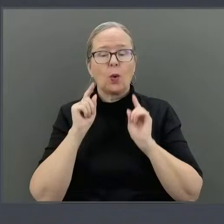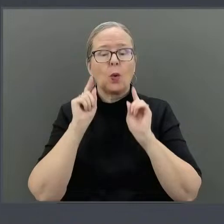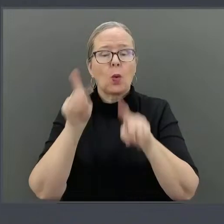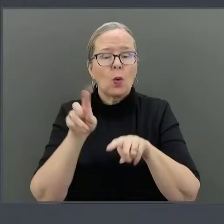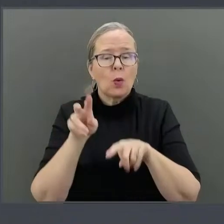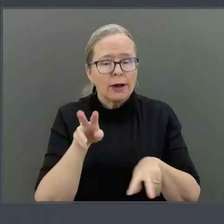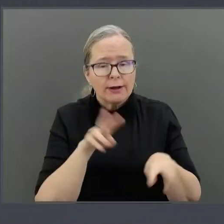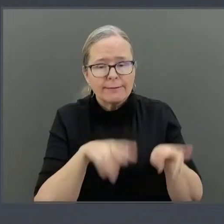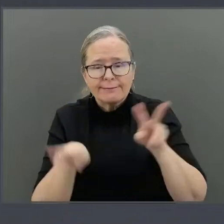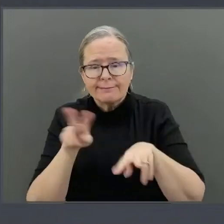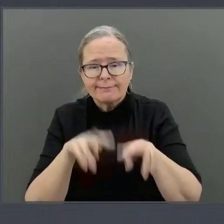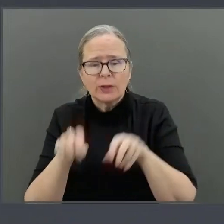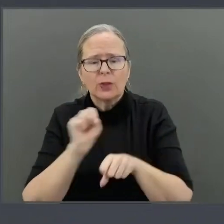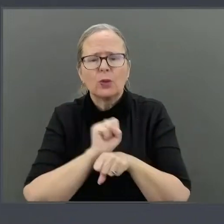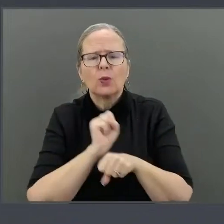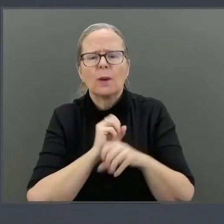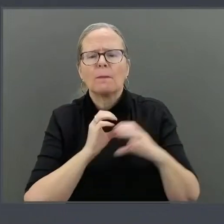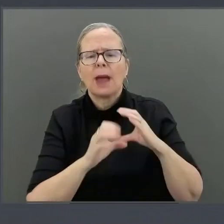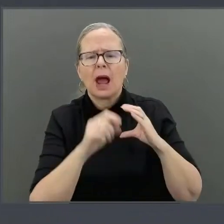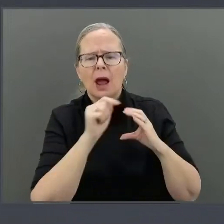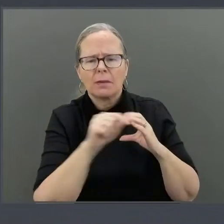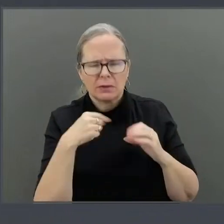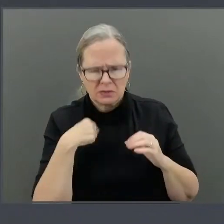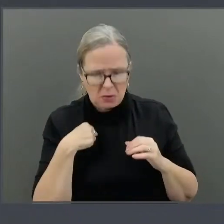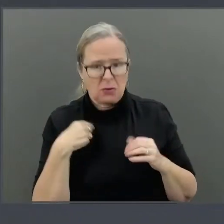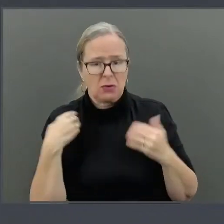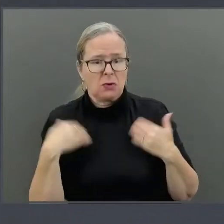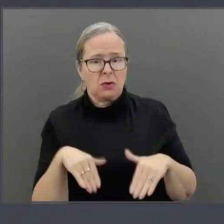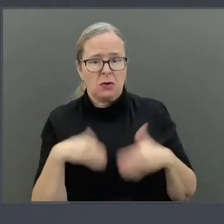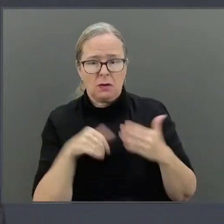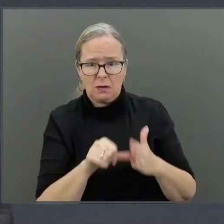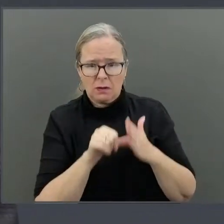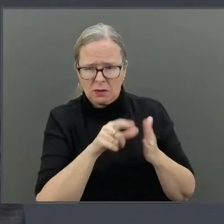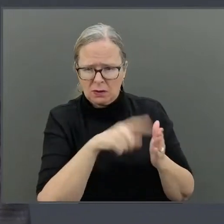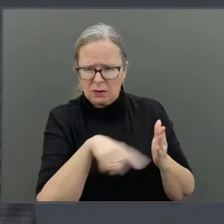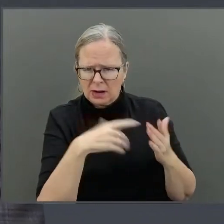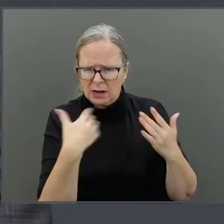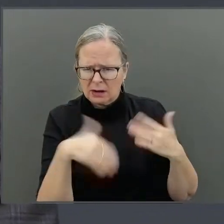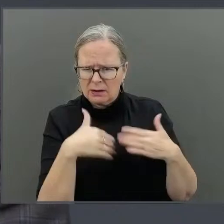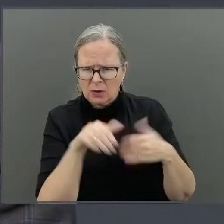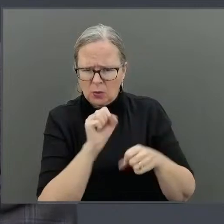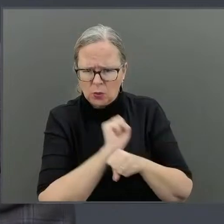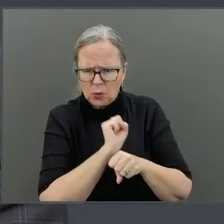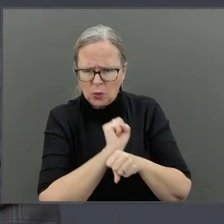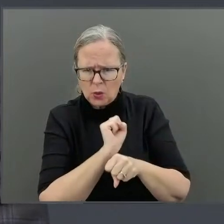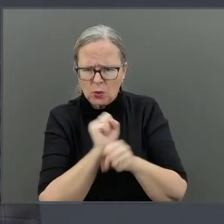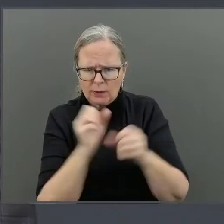together to get this critical repair done Crews continue cutting and removing the existing damaged